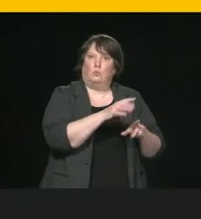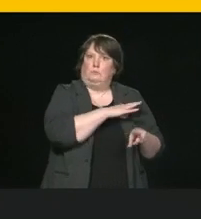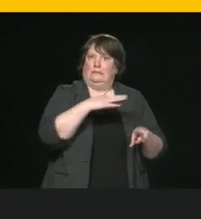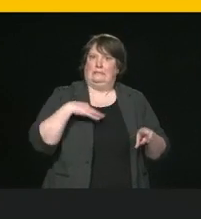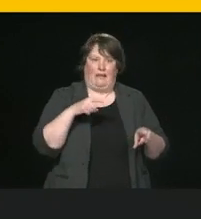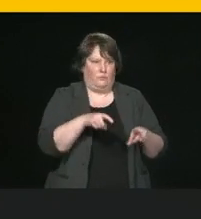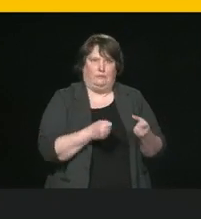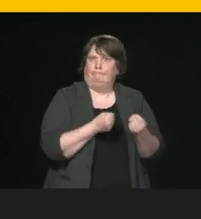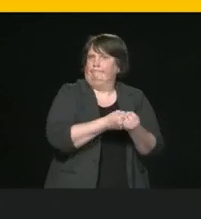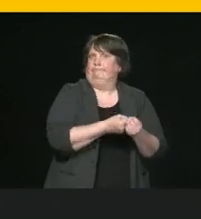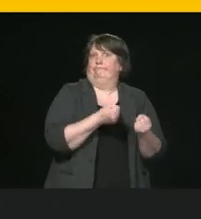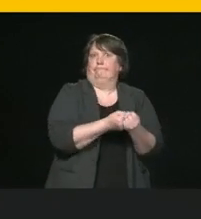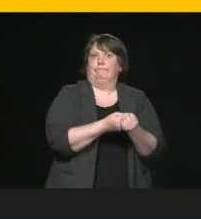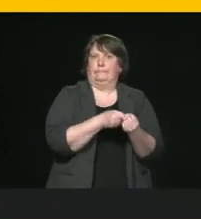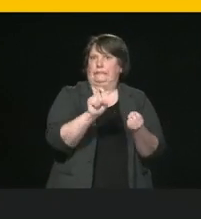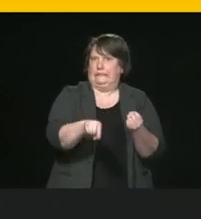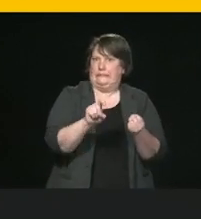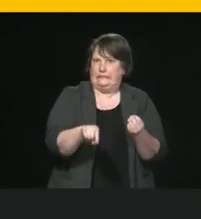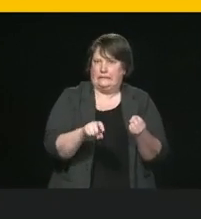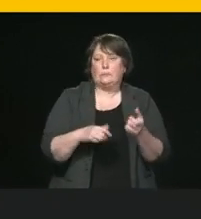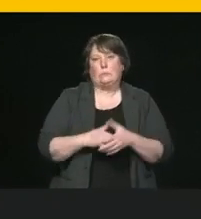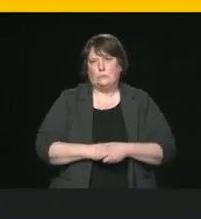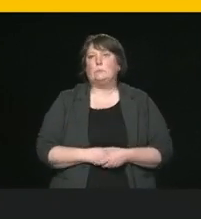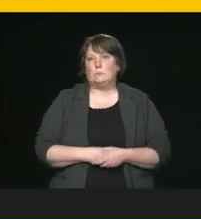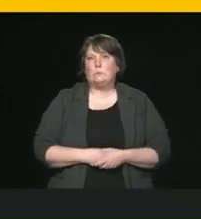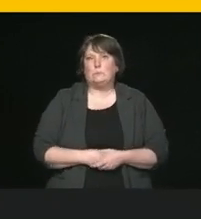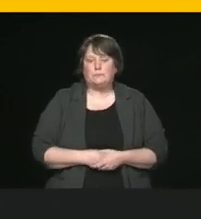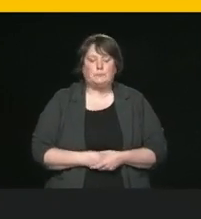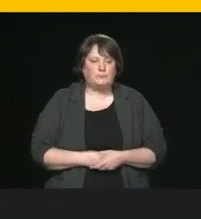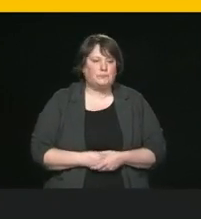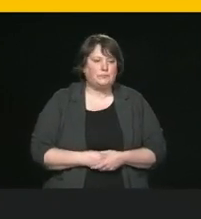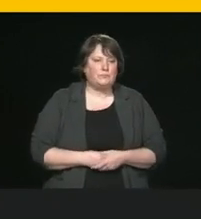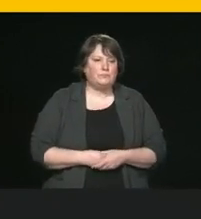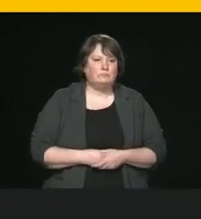CONDITIONS HAVE GOTTEN MORE